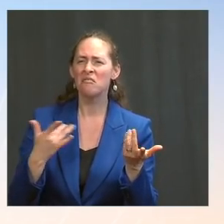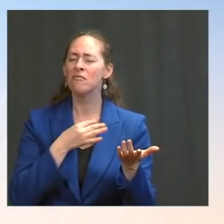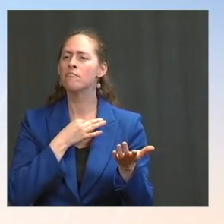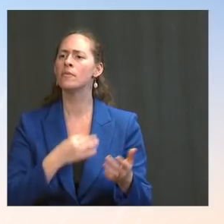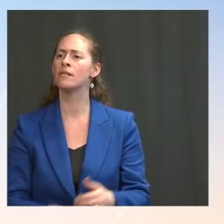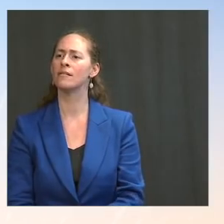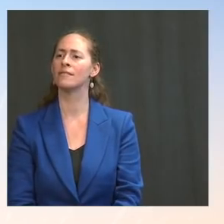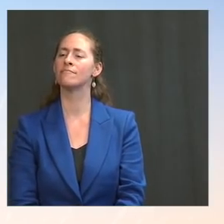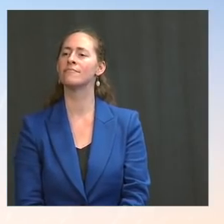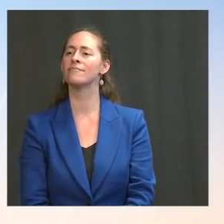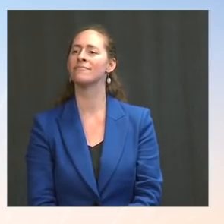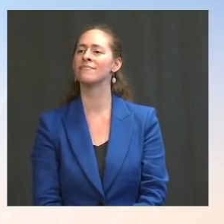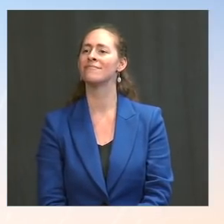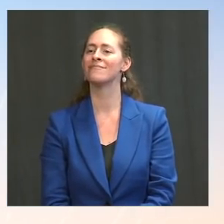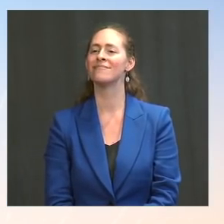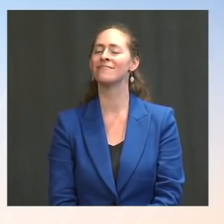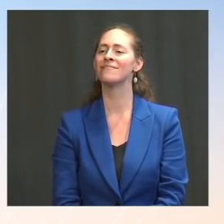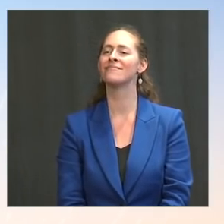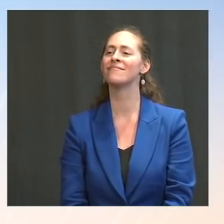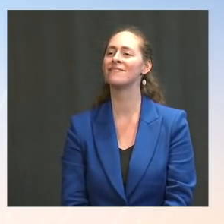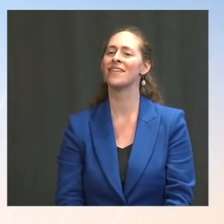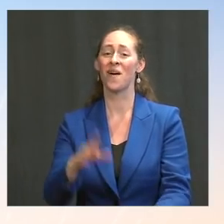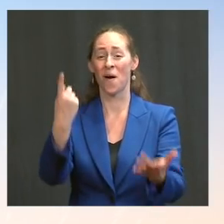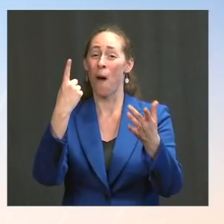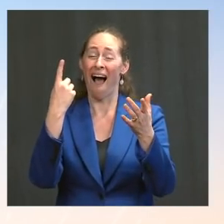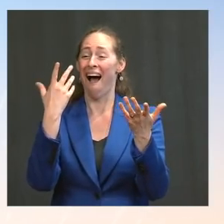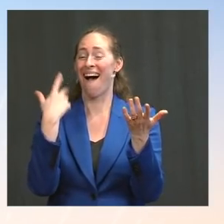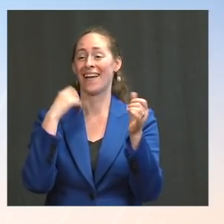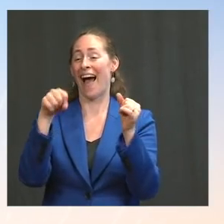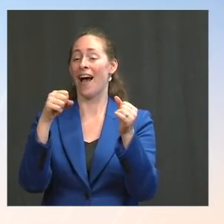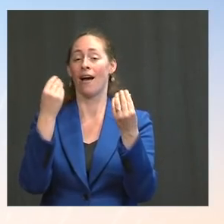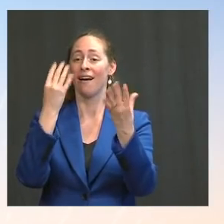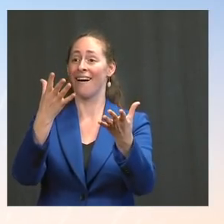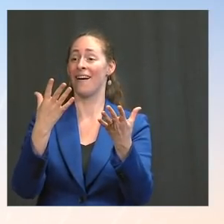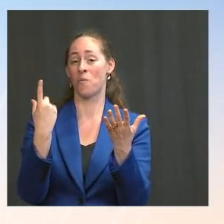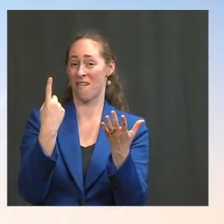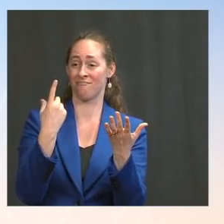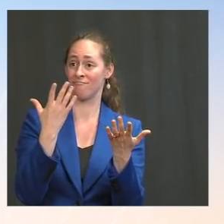Another way of describing it is that we are on track, once the data comes in, to ensure --